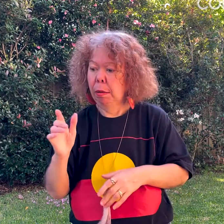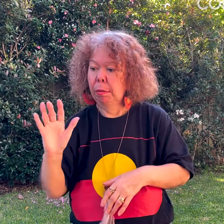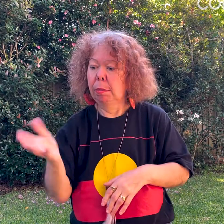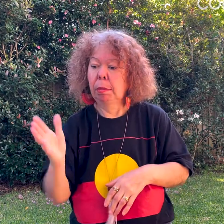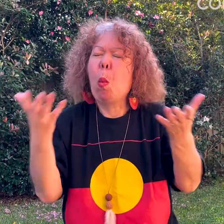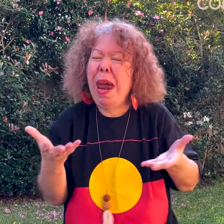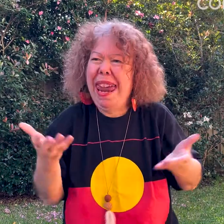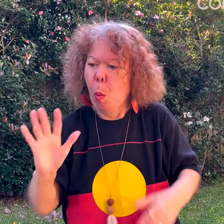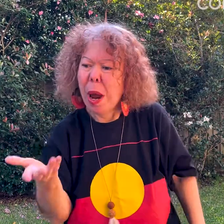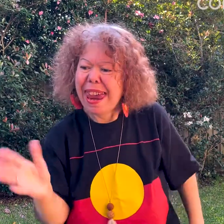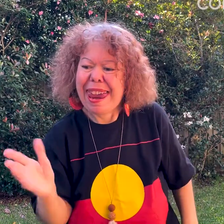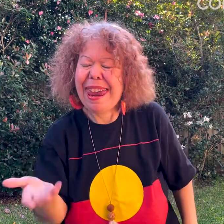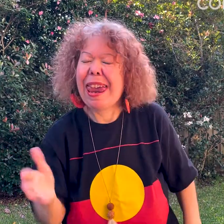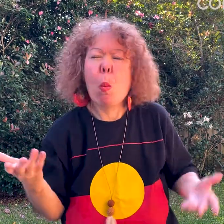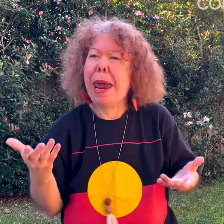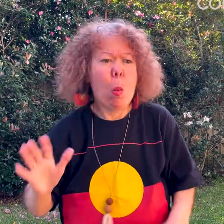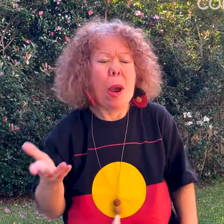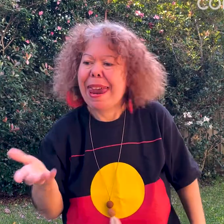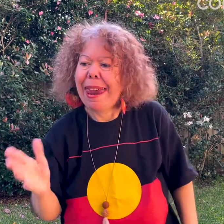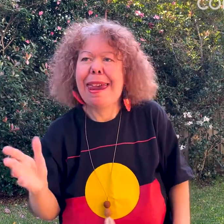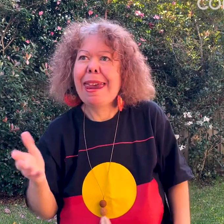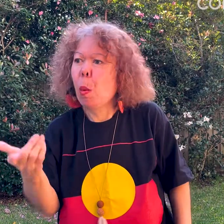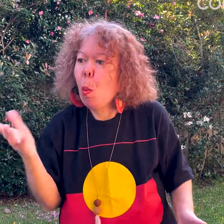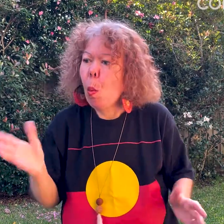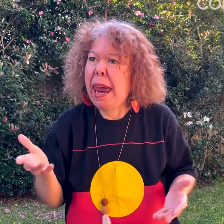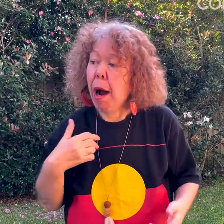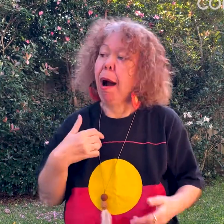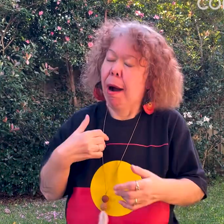and I have seen them use this sign, moving and twisting their hand, for “where”.